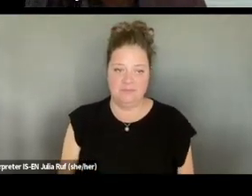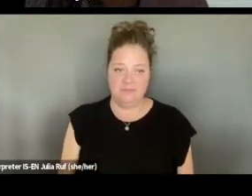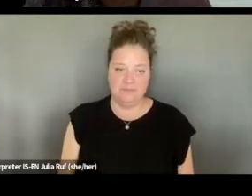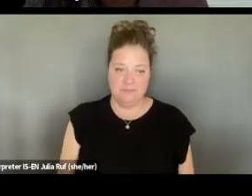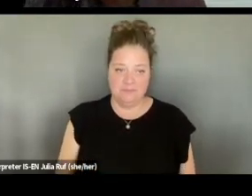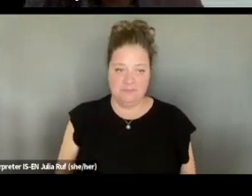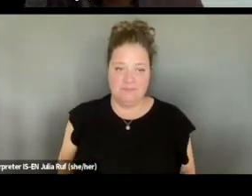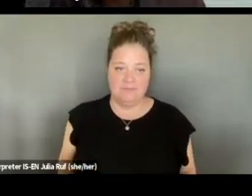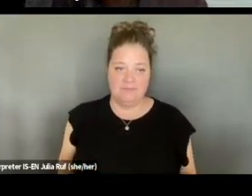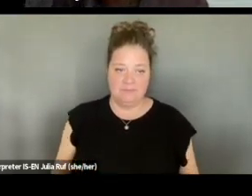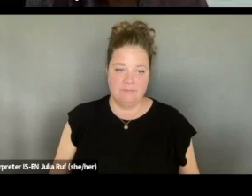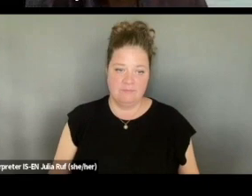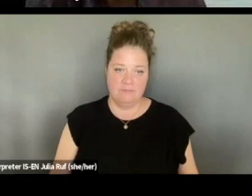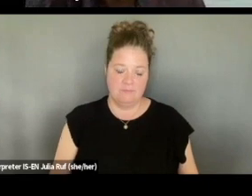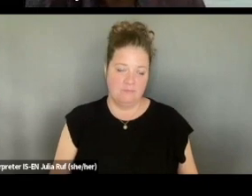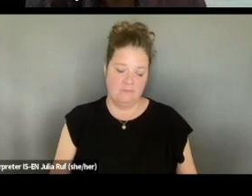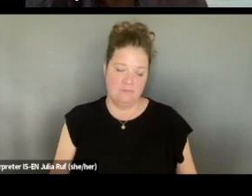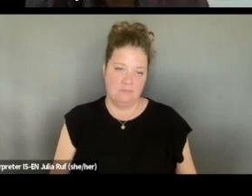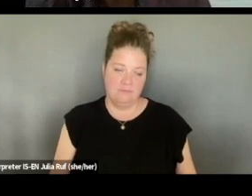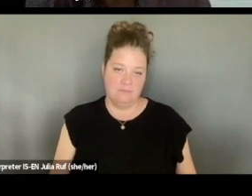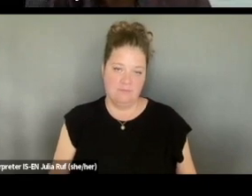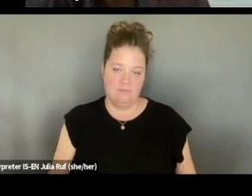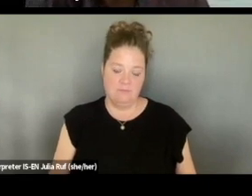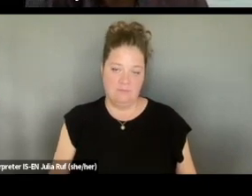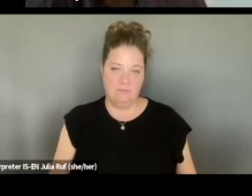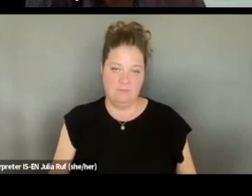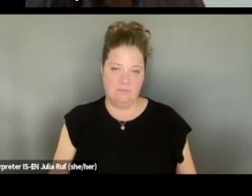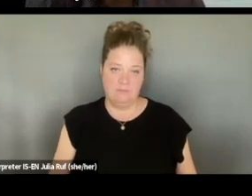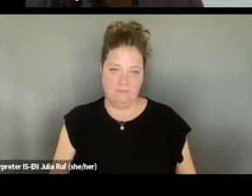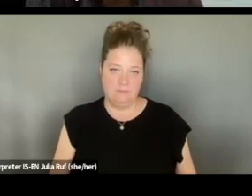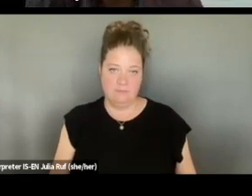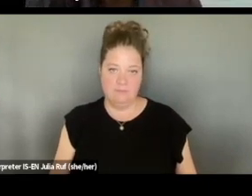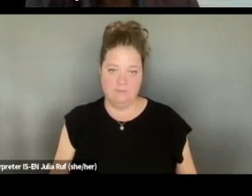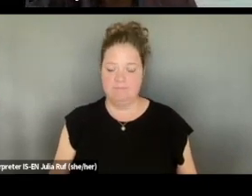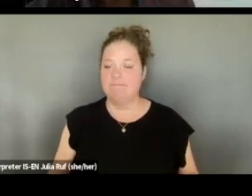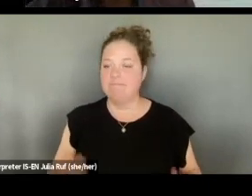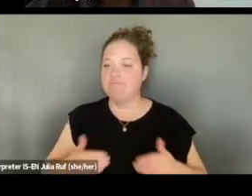And we will answer them. I'll go on and talk a bit